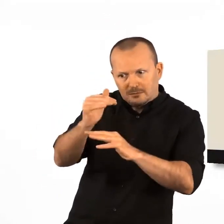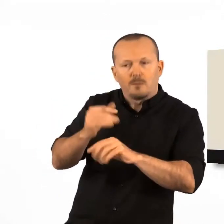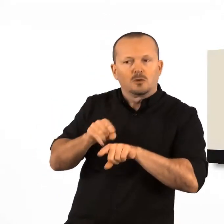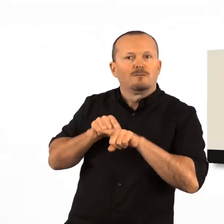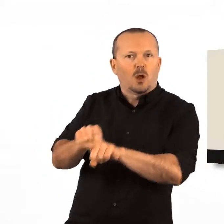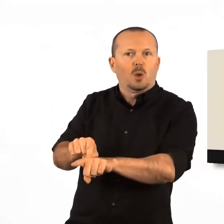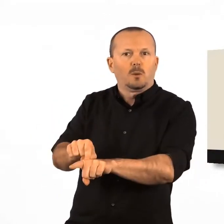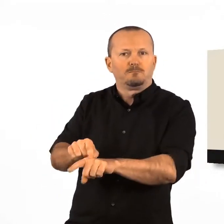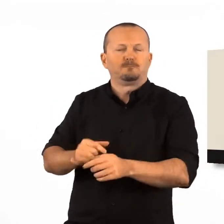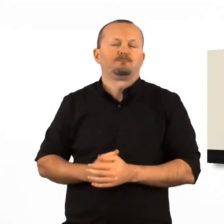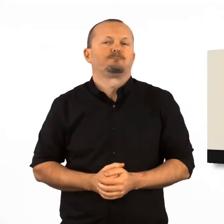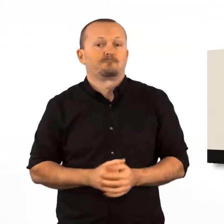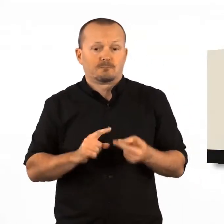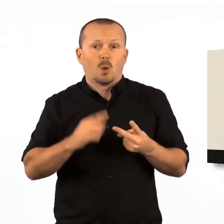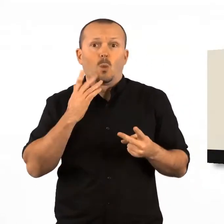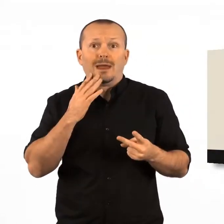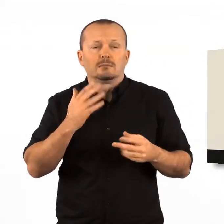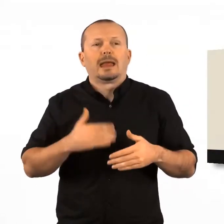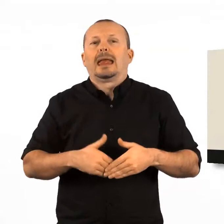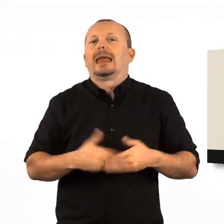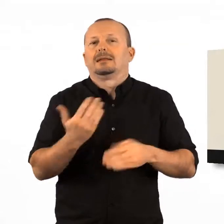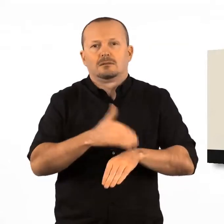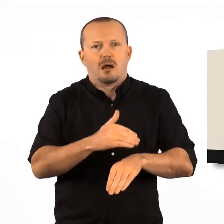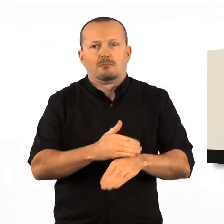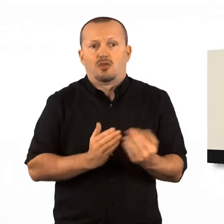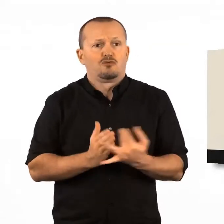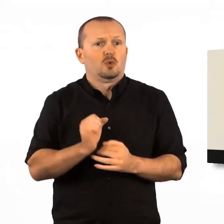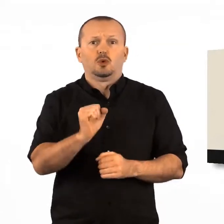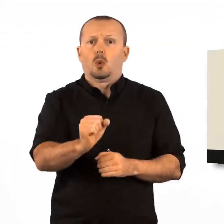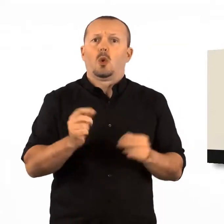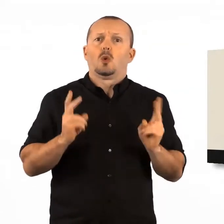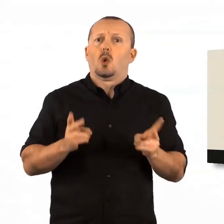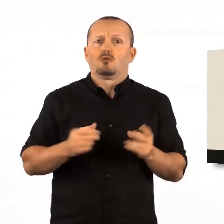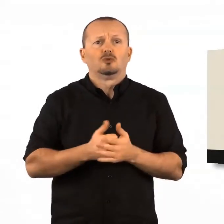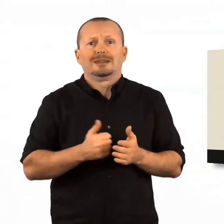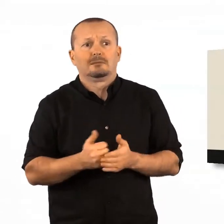And when? Any time, during all your daily routines and activities so it’s bath time,